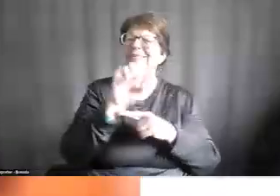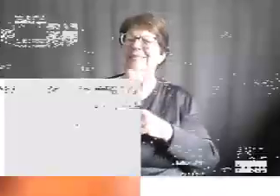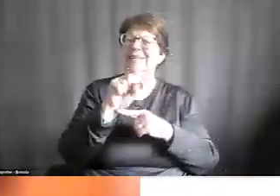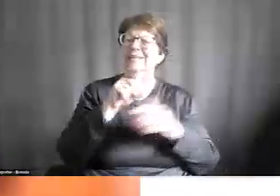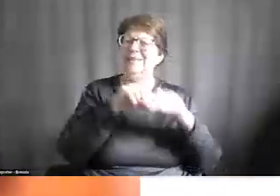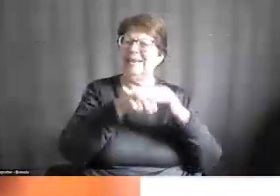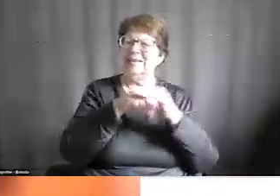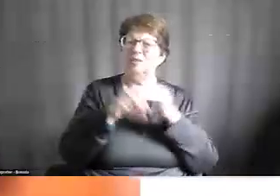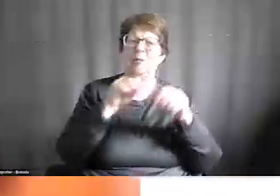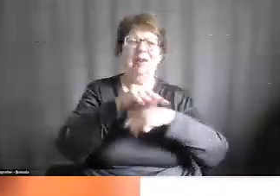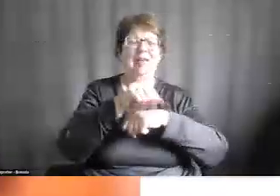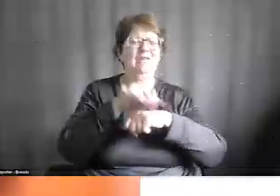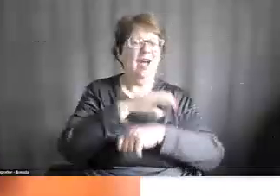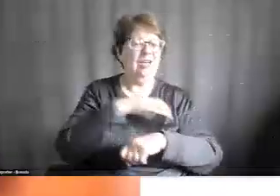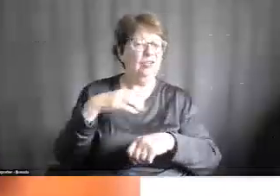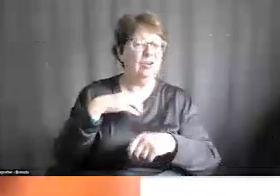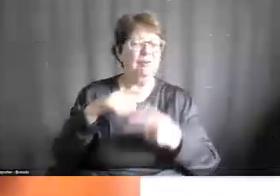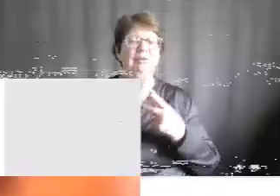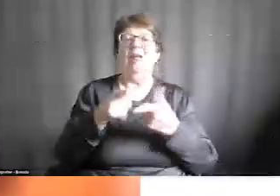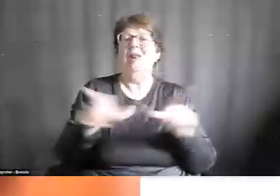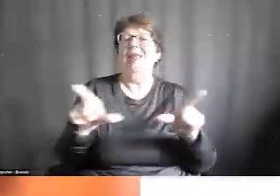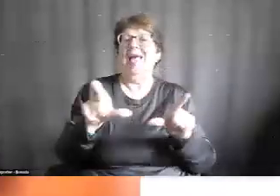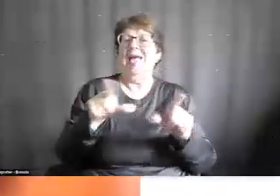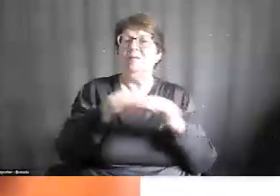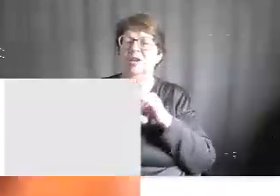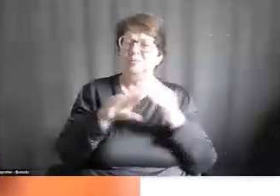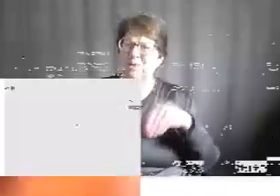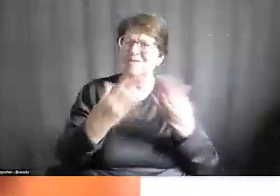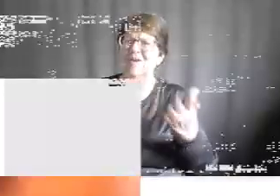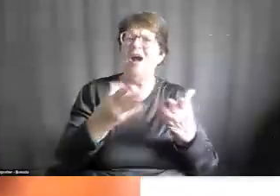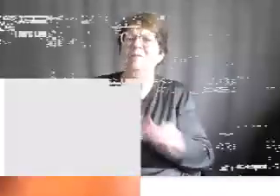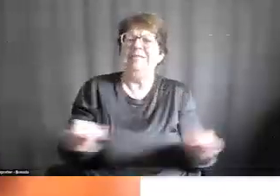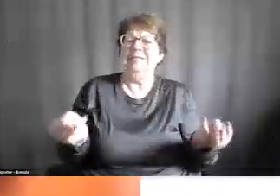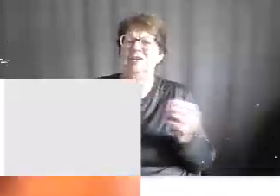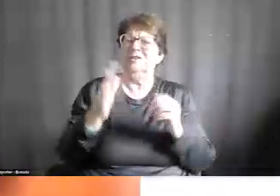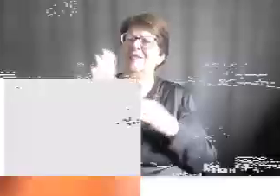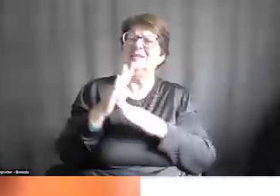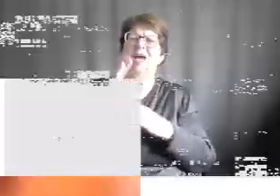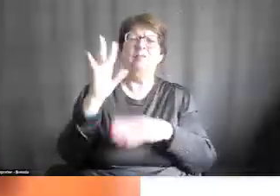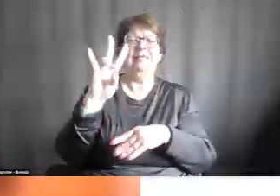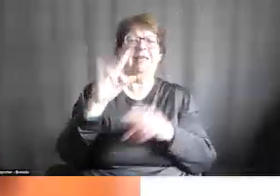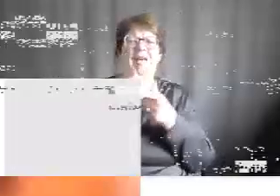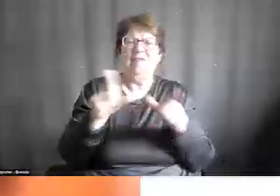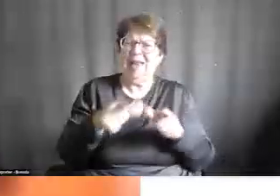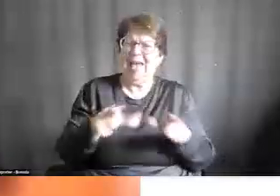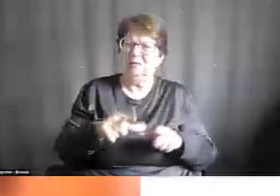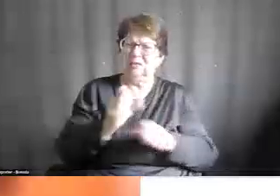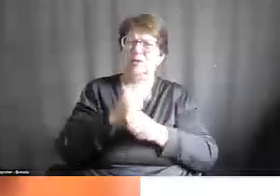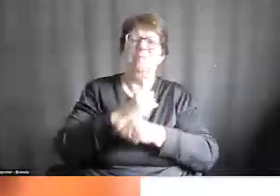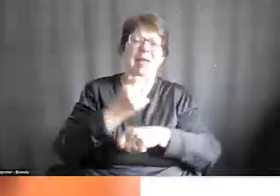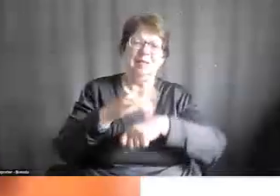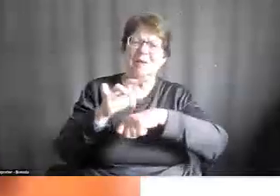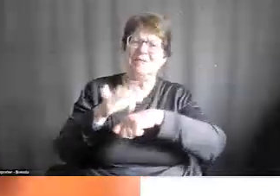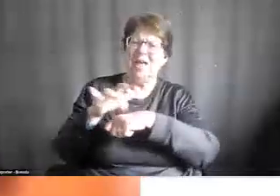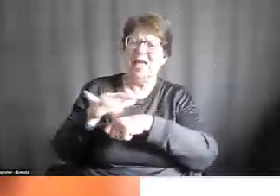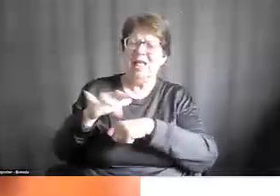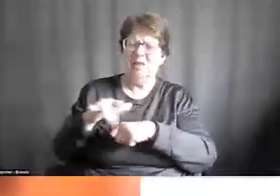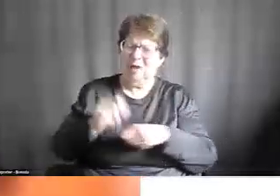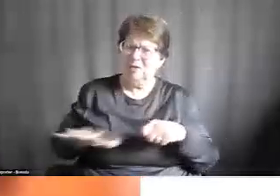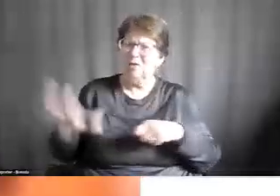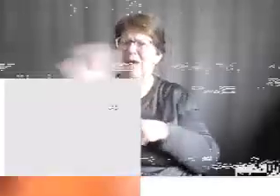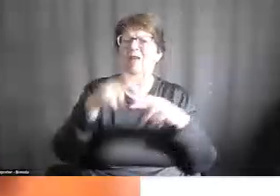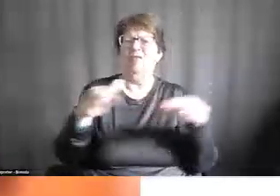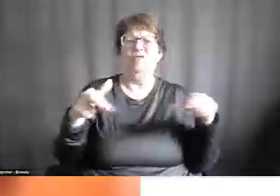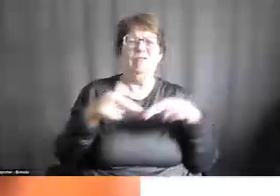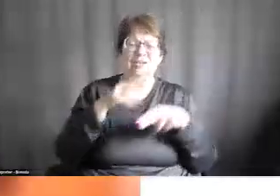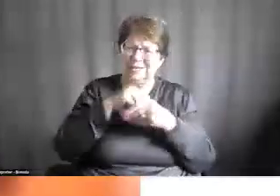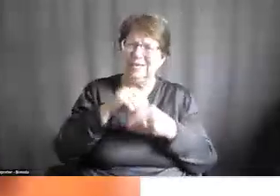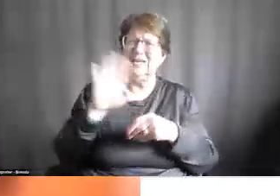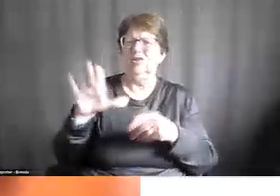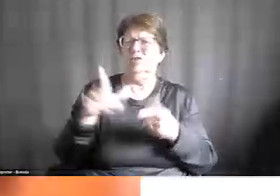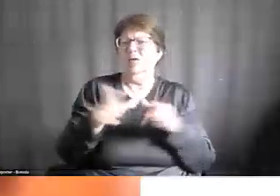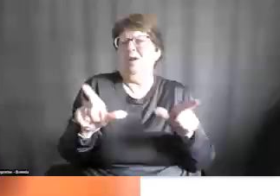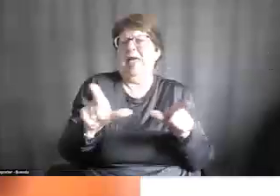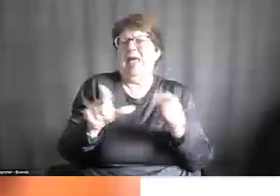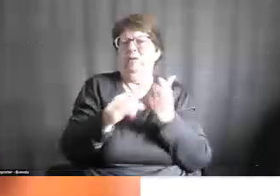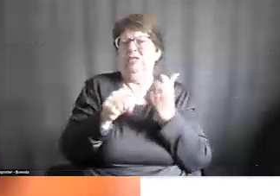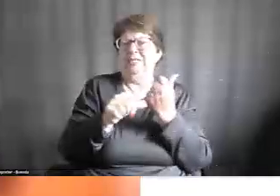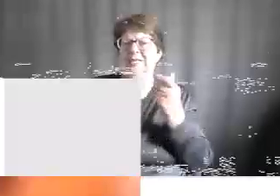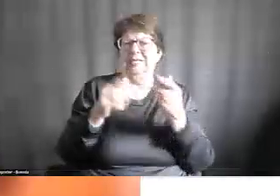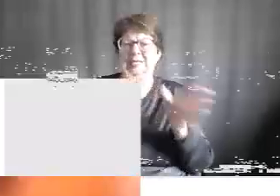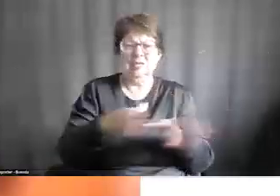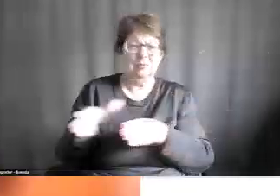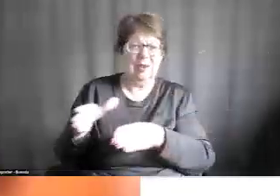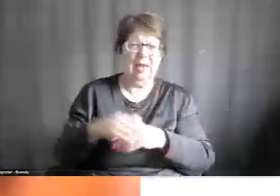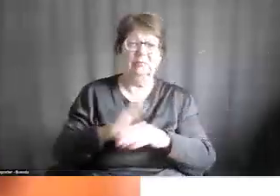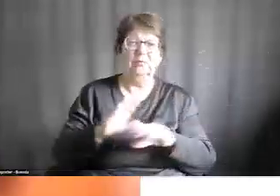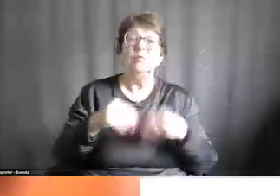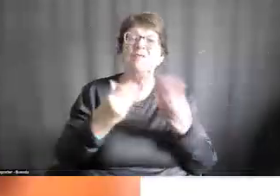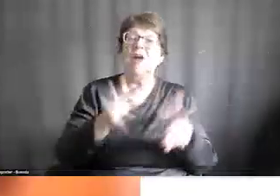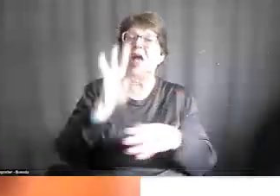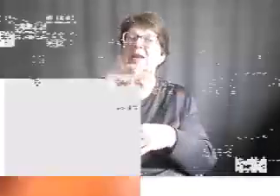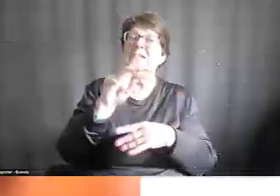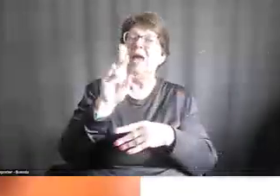Boardroom: Language access. Provide materials in the top 7 languages and make them available throughout the region. It's in your language assistance plan. Provide a 90-day comment period.